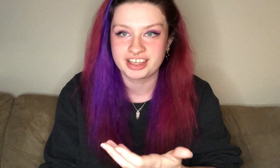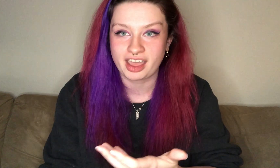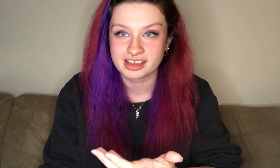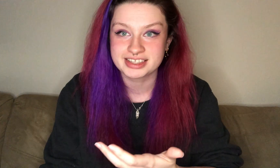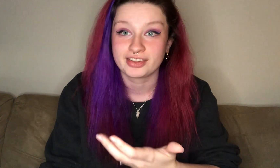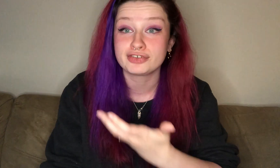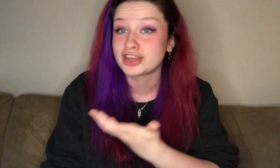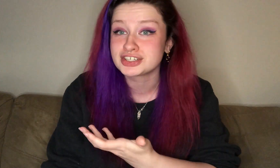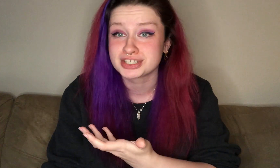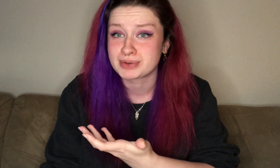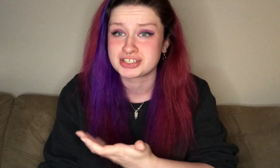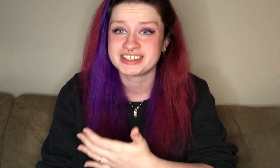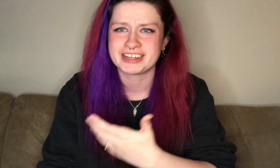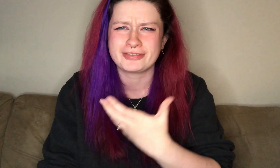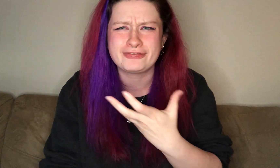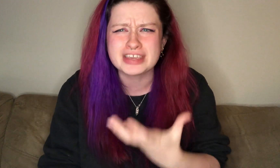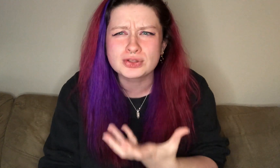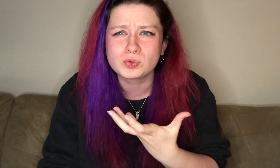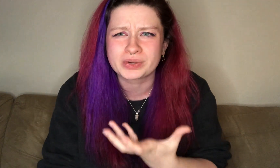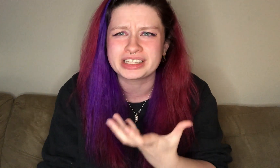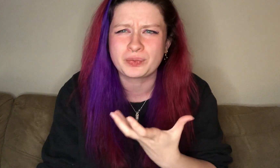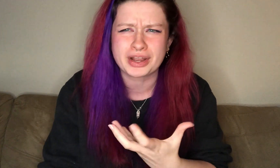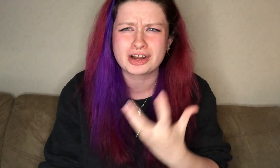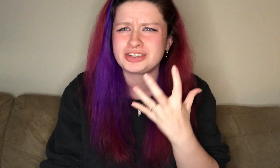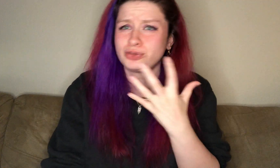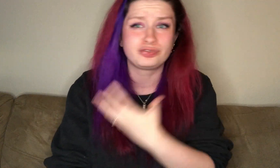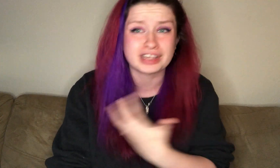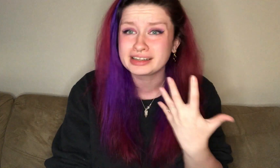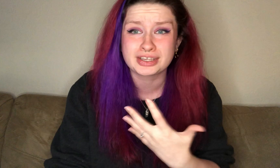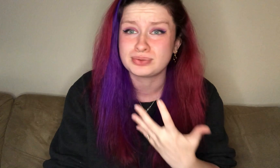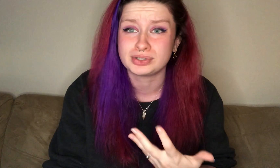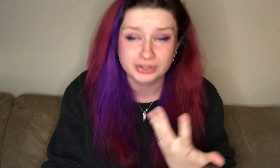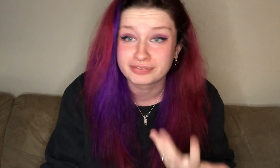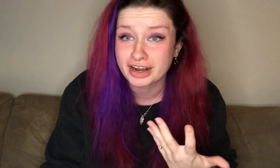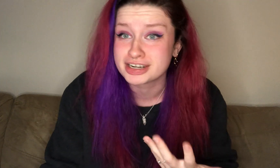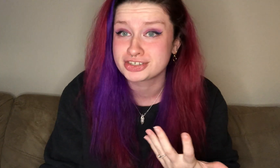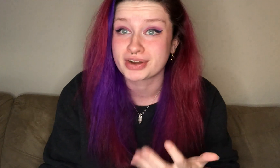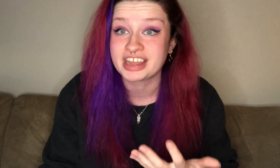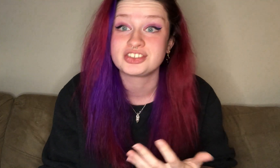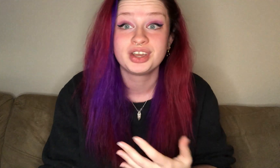ASL the facial expressions can feel really weird you'll feel like you look very strange